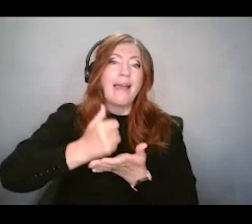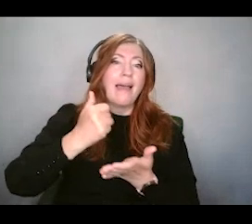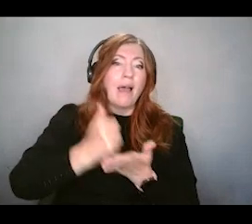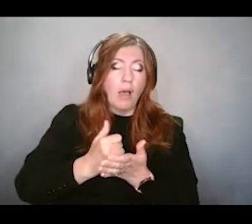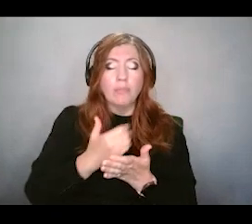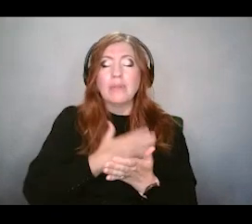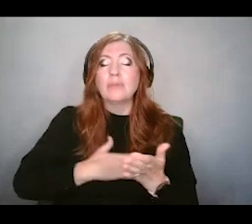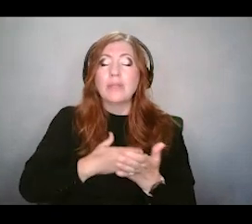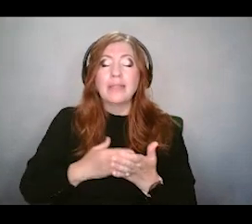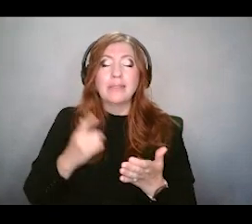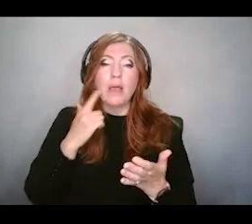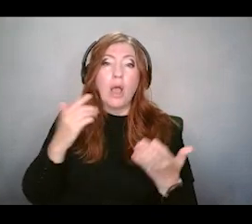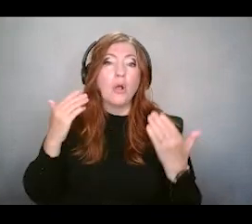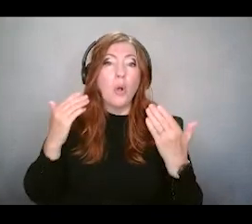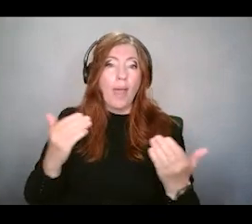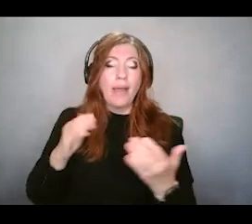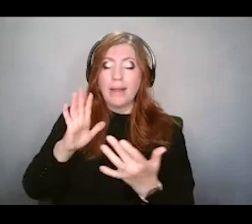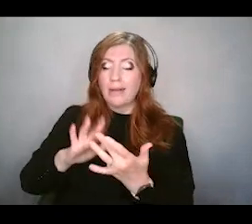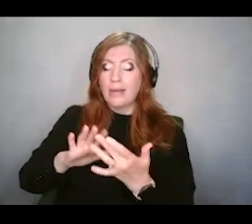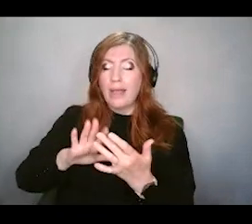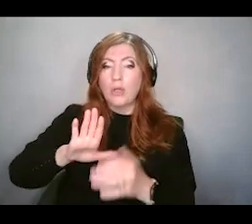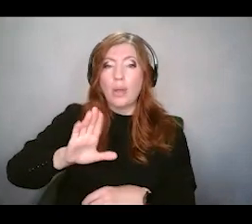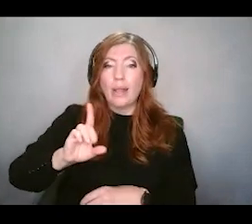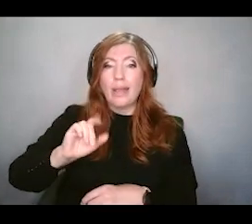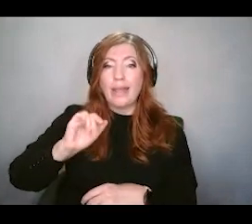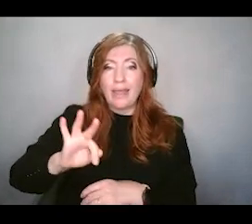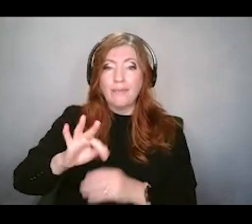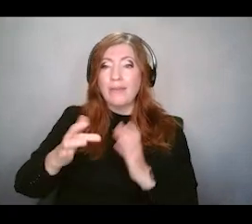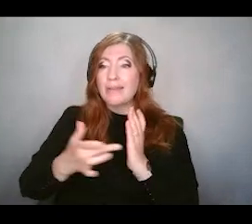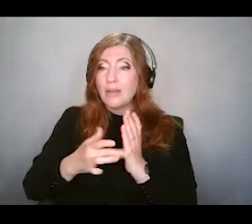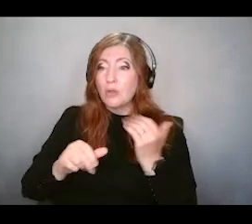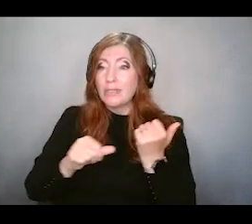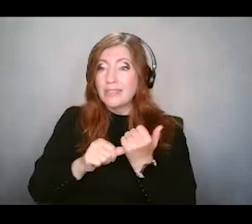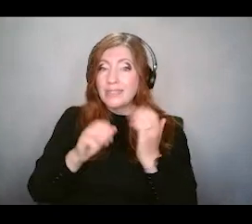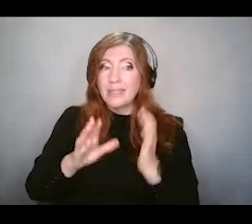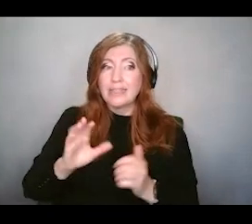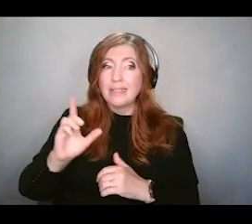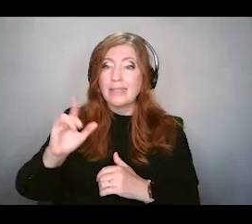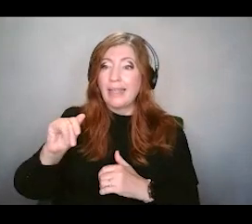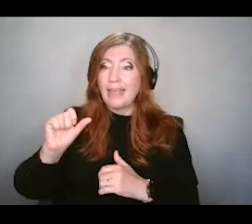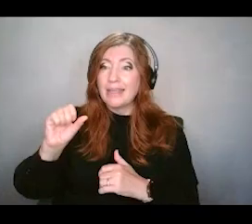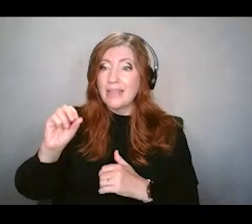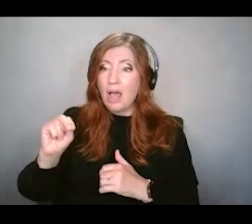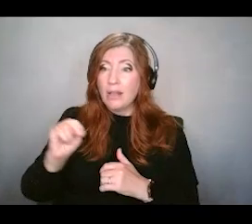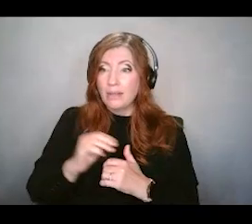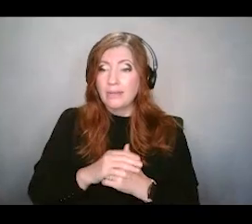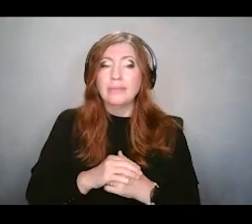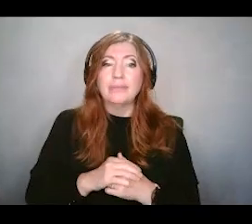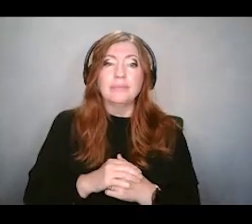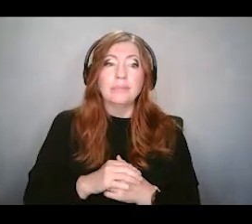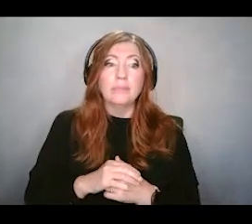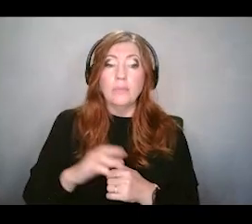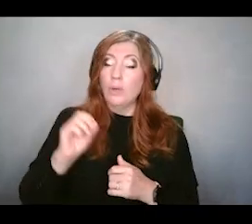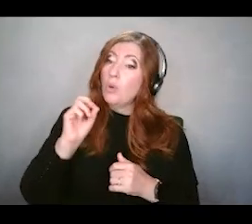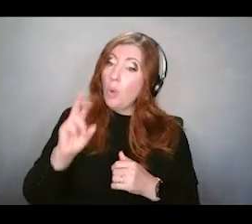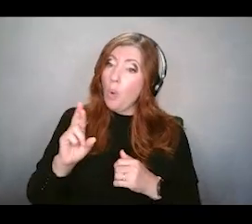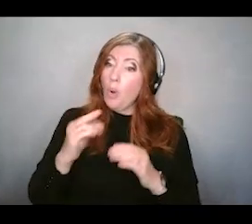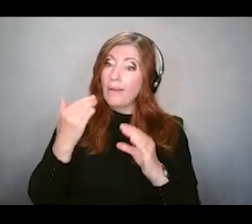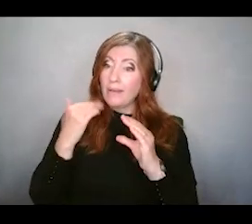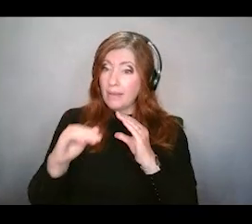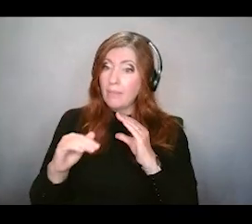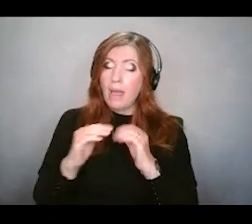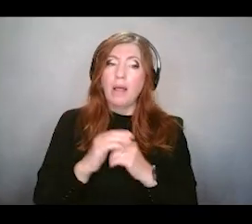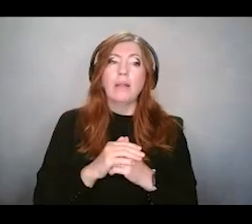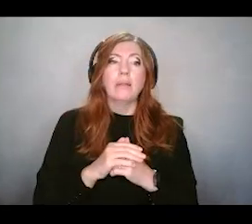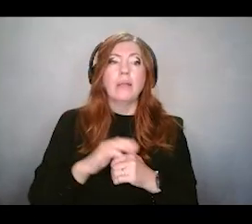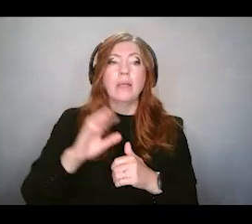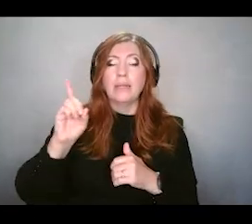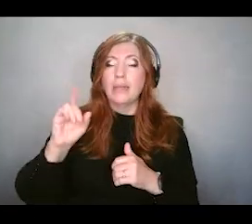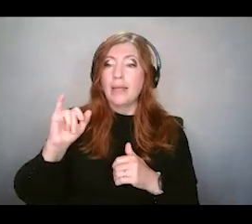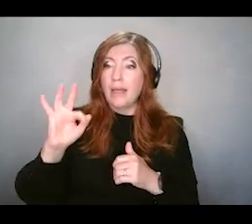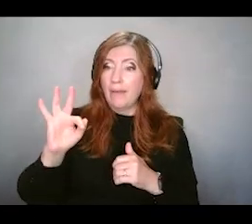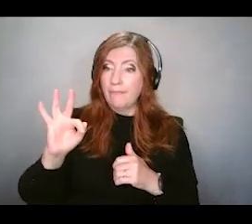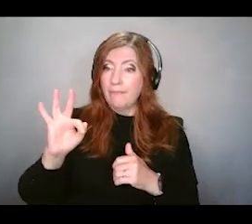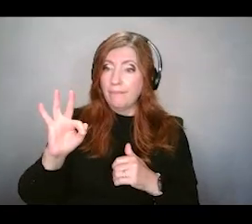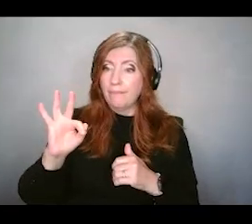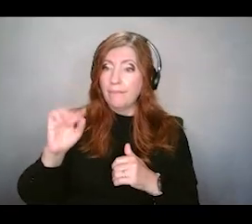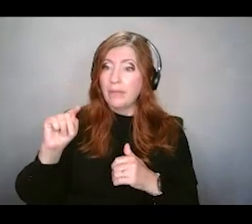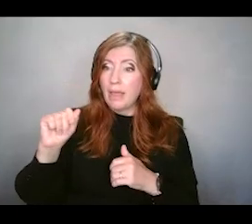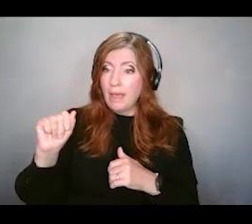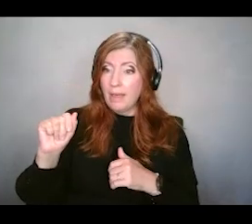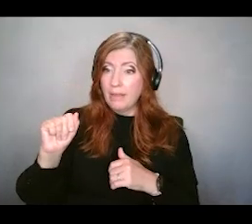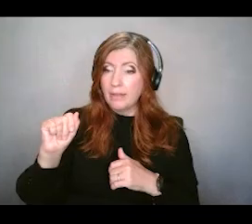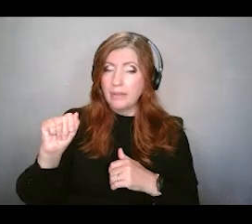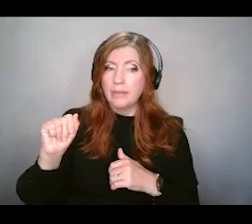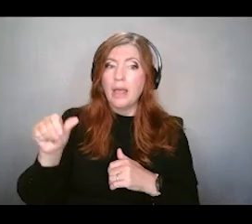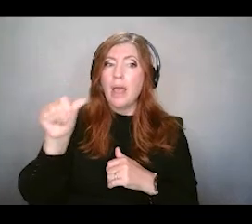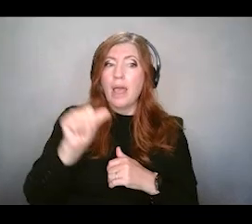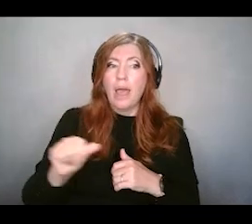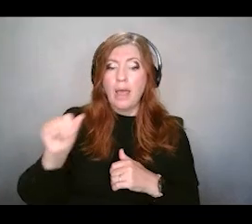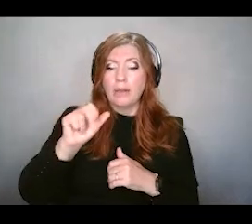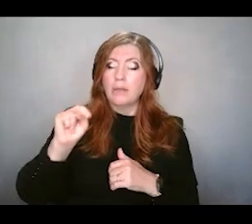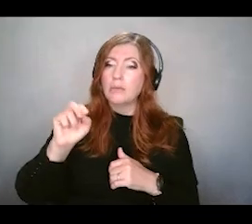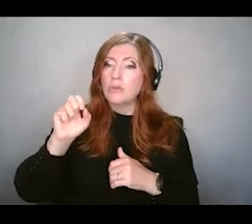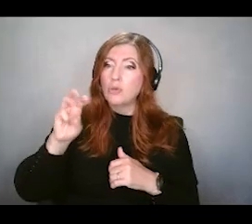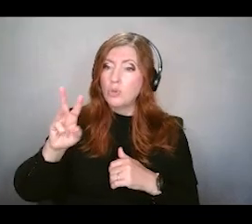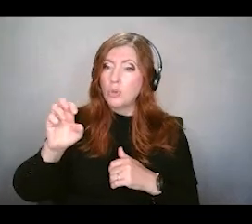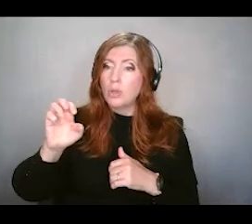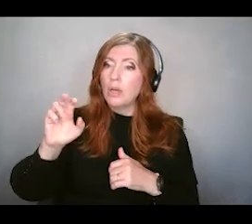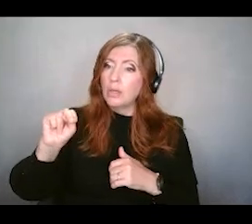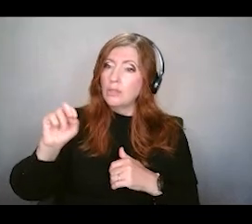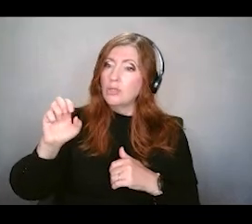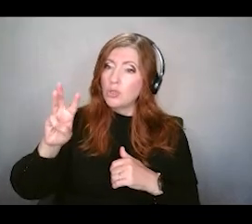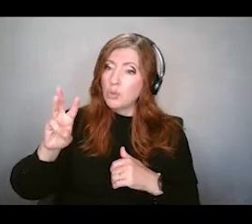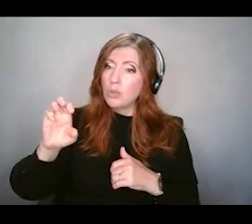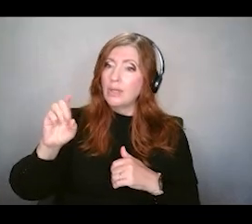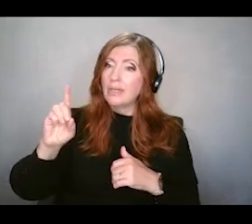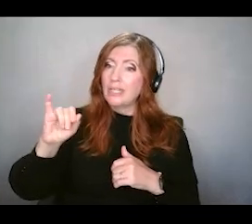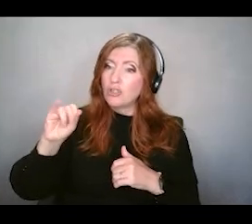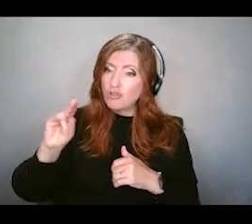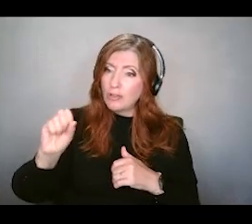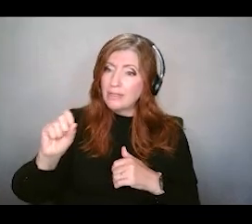reach out to your DIF Technical Assistance Liaison or email DIFTA@neweditions.net .